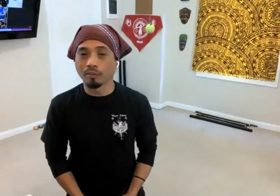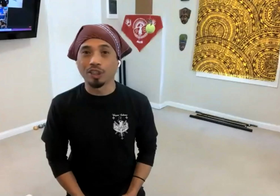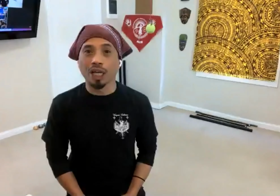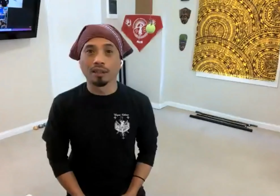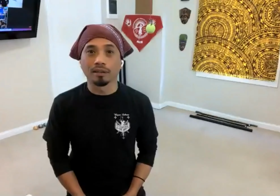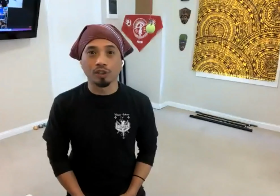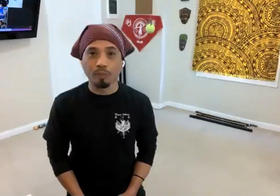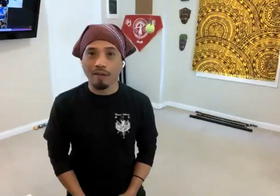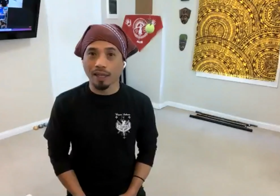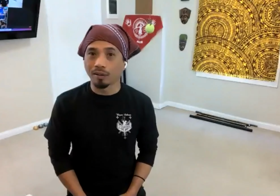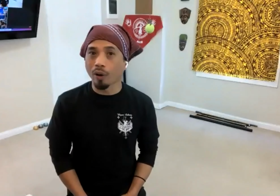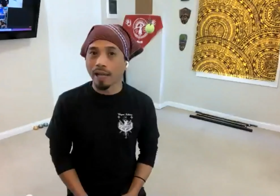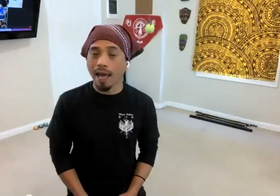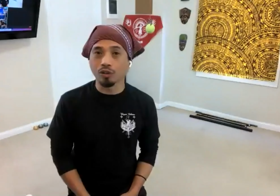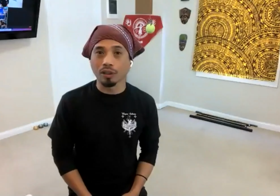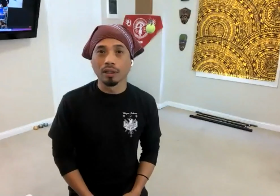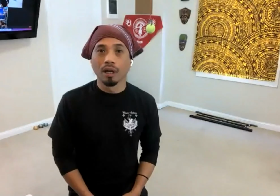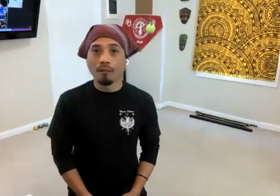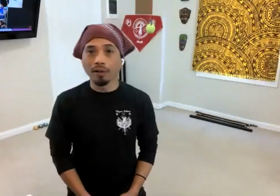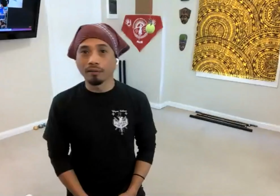AND THEN SPAIN WAS LIKE UH OH, I THOUGHT THESE WERE UNCIVILIZED SAVAGES.